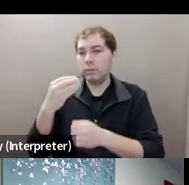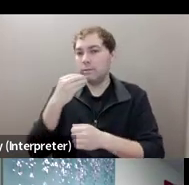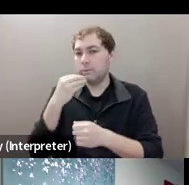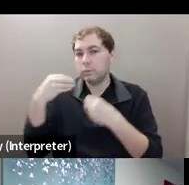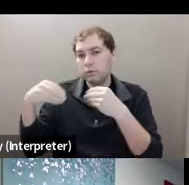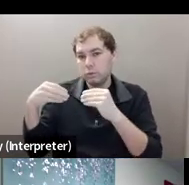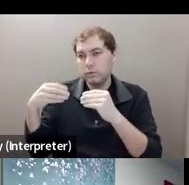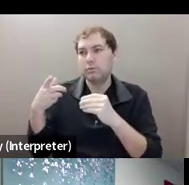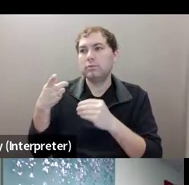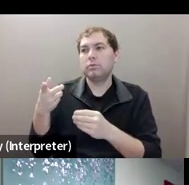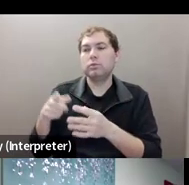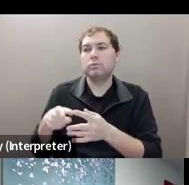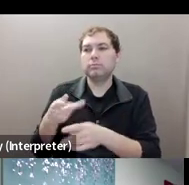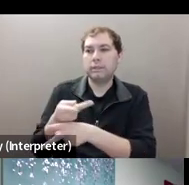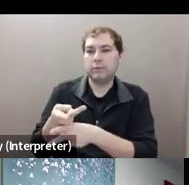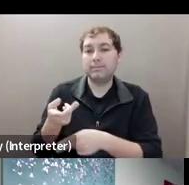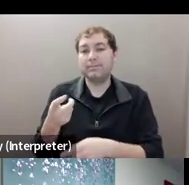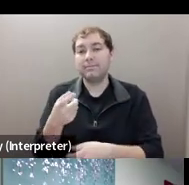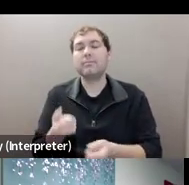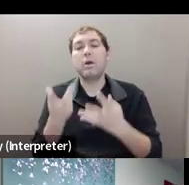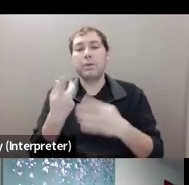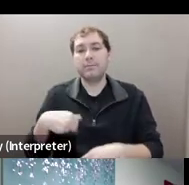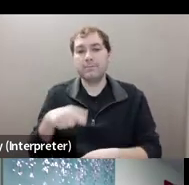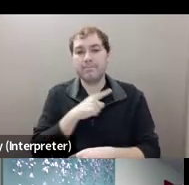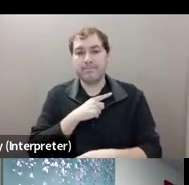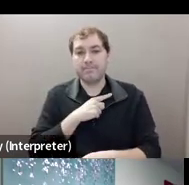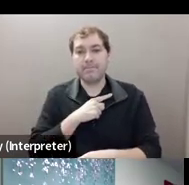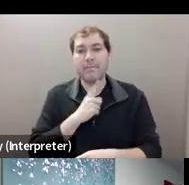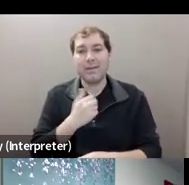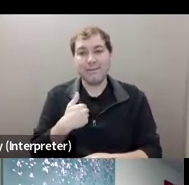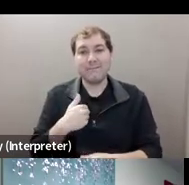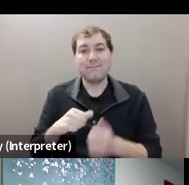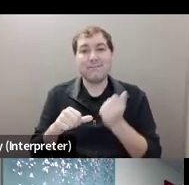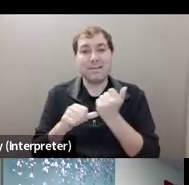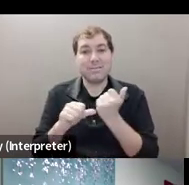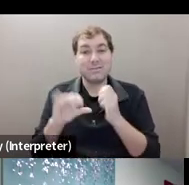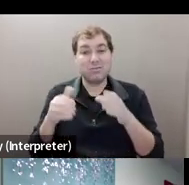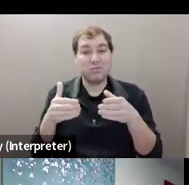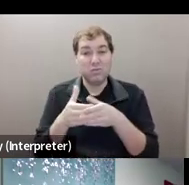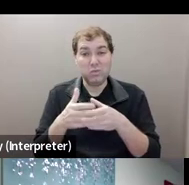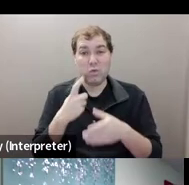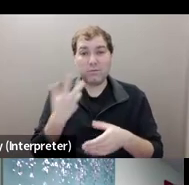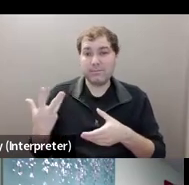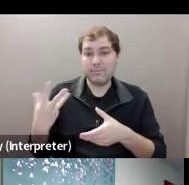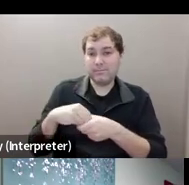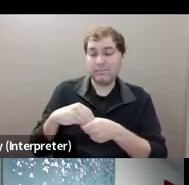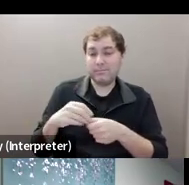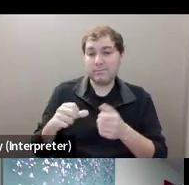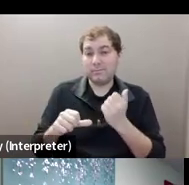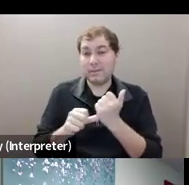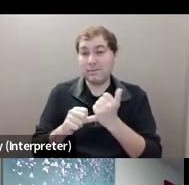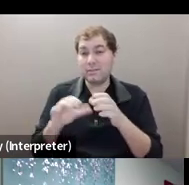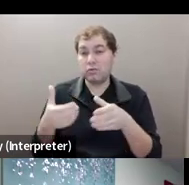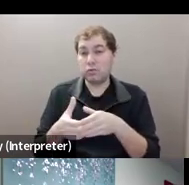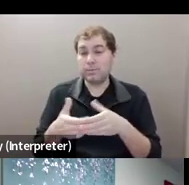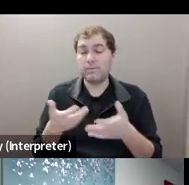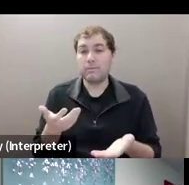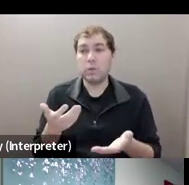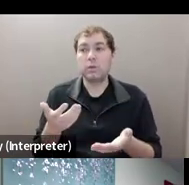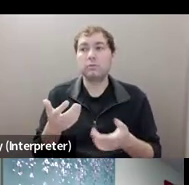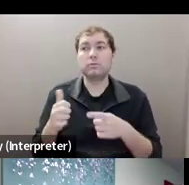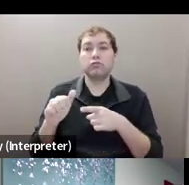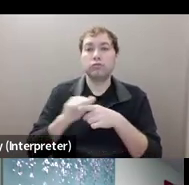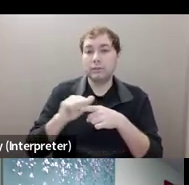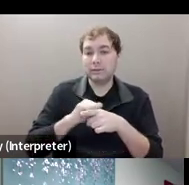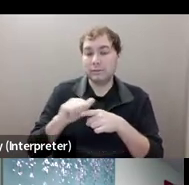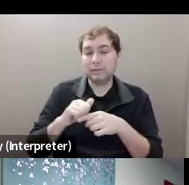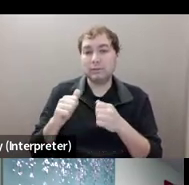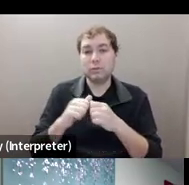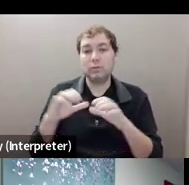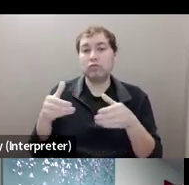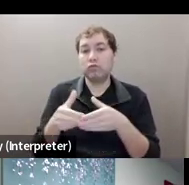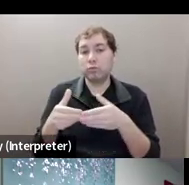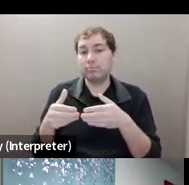Rebecca - APRIL: to take care of that. How many of us have advocacy groups, or have been involved in advocacy groups or training in a group situation. Are we?